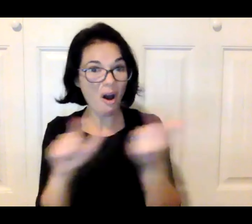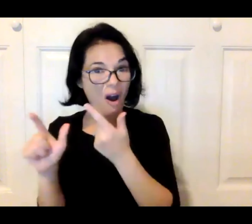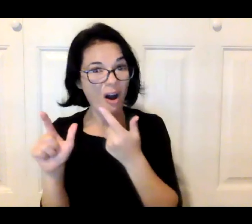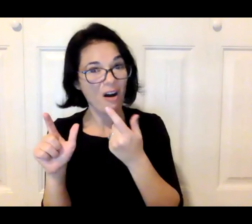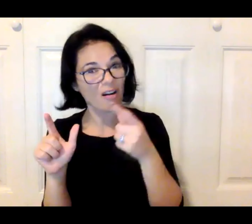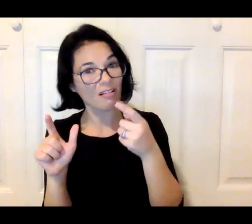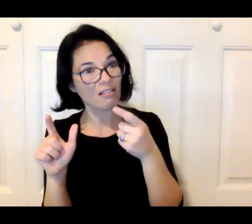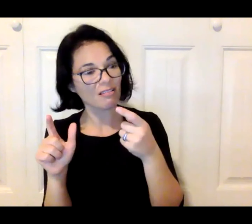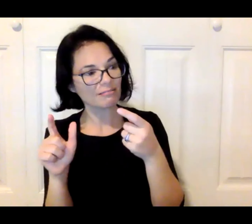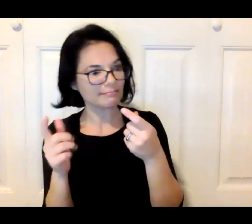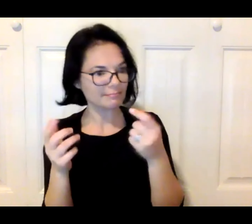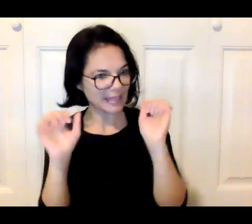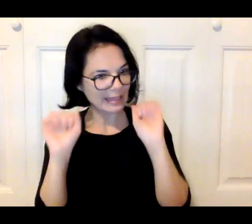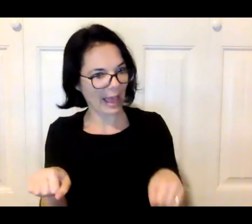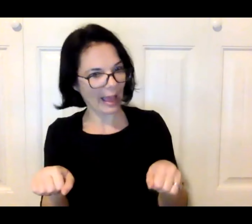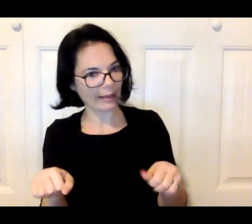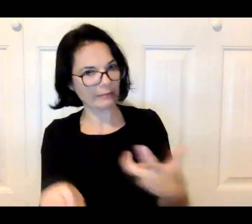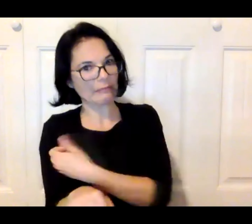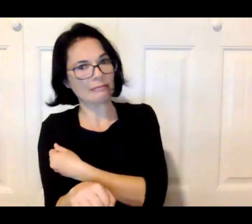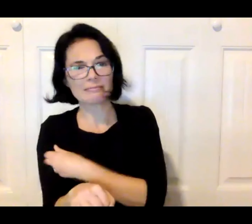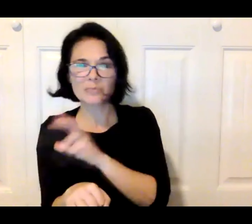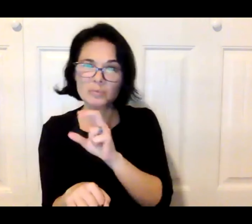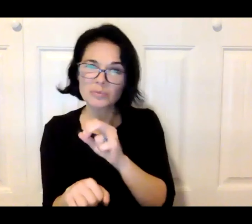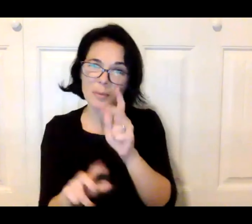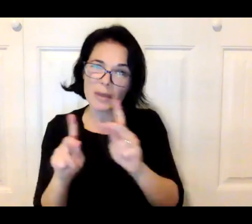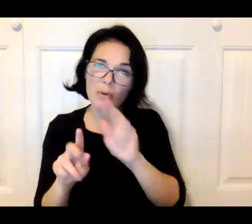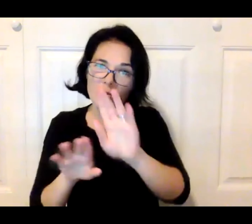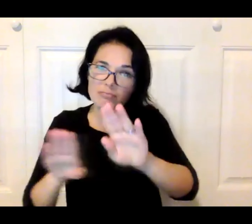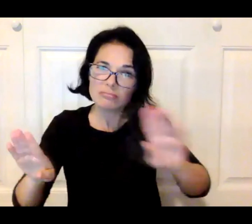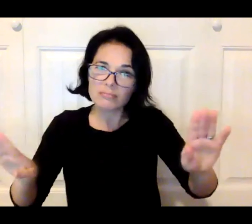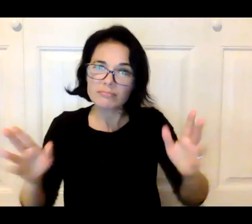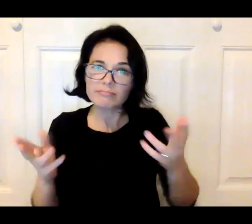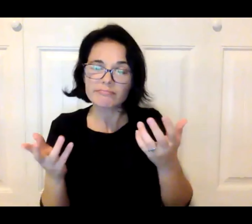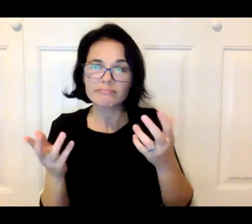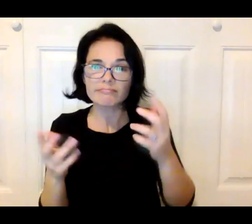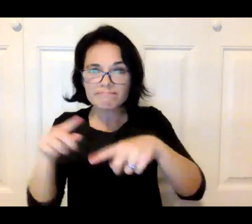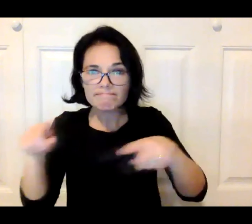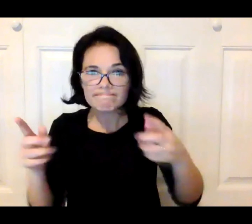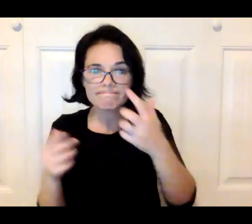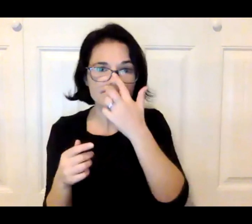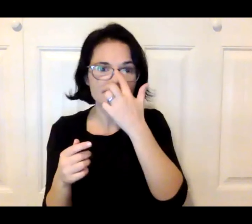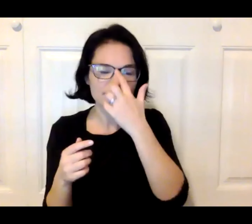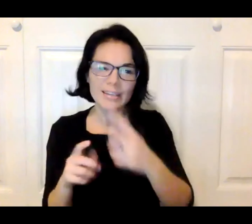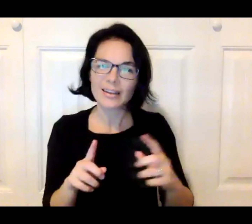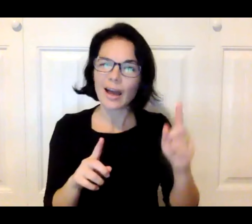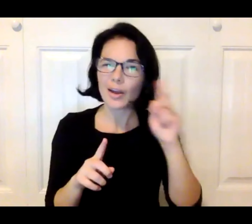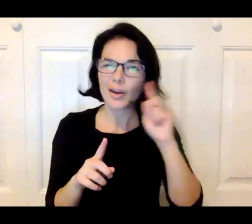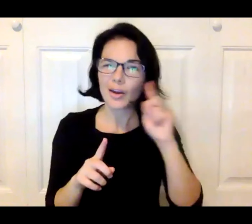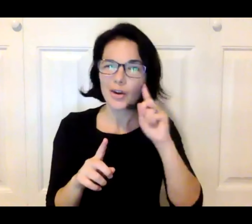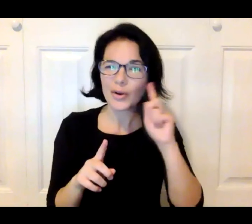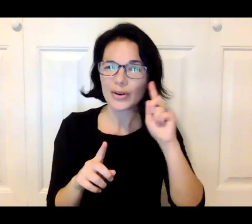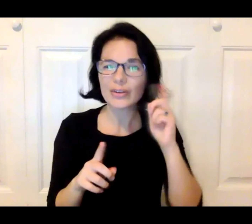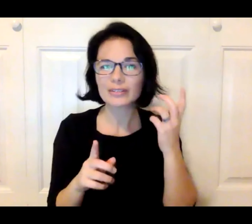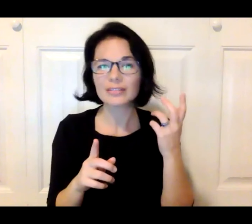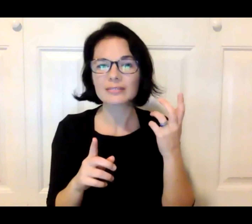As you can see in this tool checker, it’s listing several symptoms, especially if they’re life